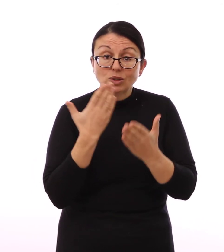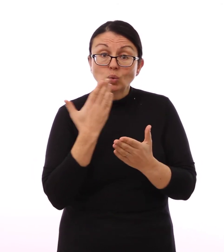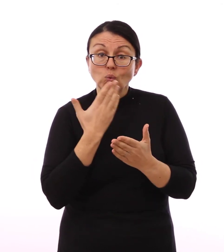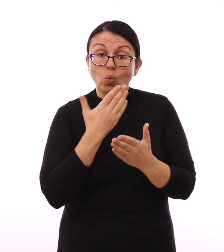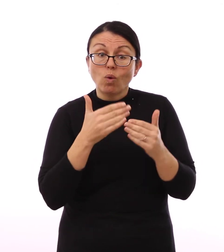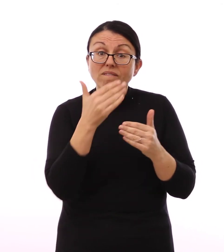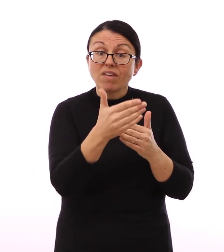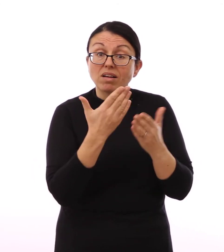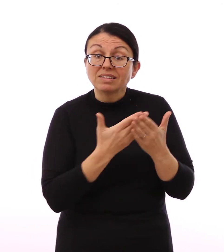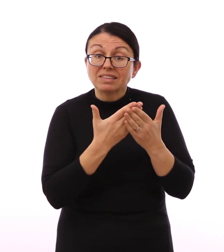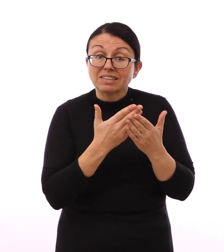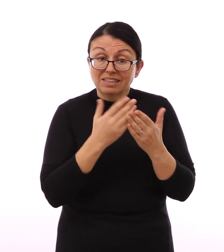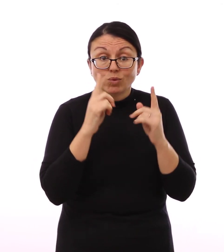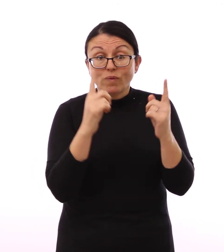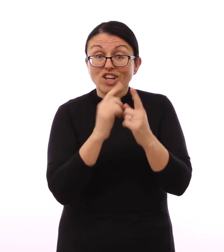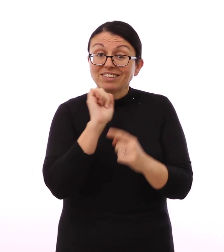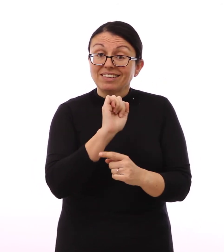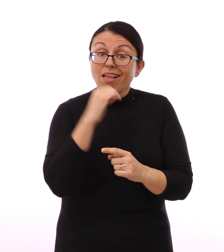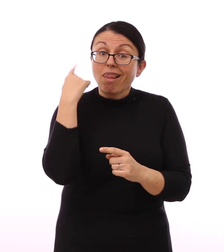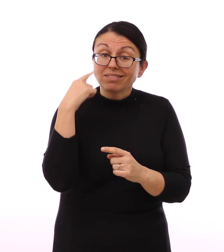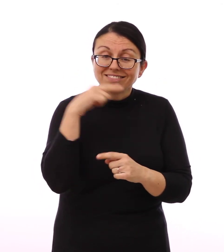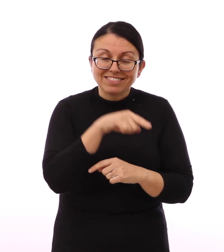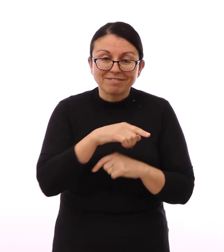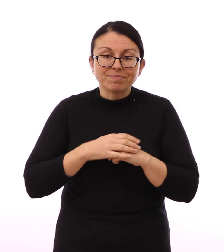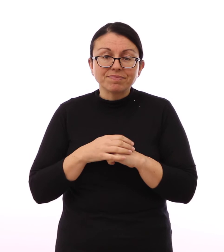(School of Advanced Studies, University of London).